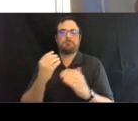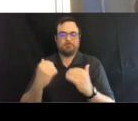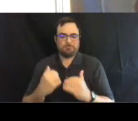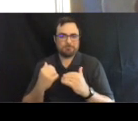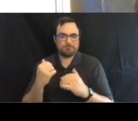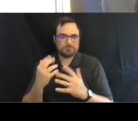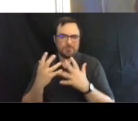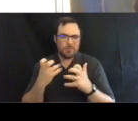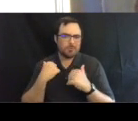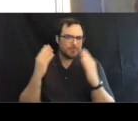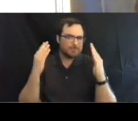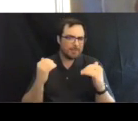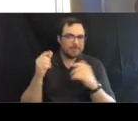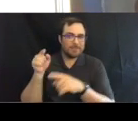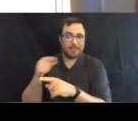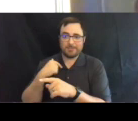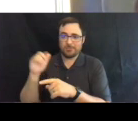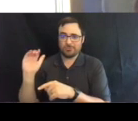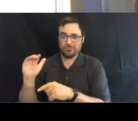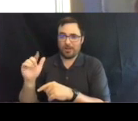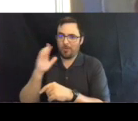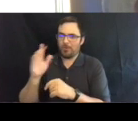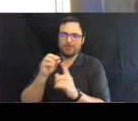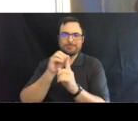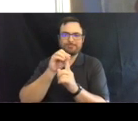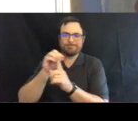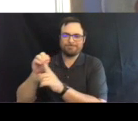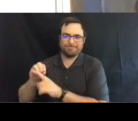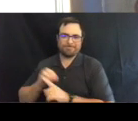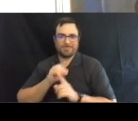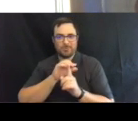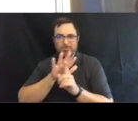the child is going to be exposed to all the different speech sounds so it's not that we